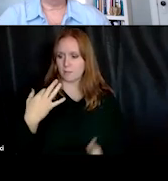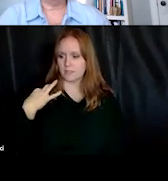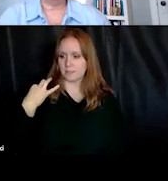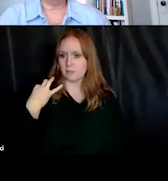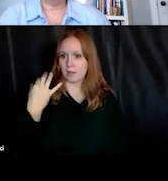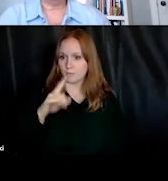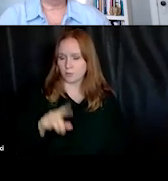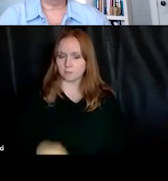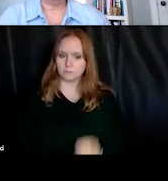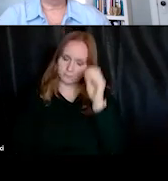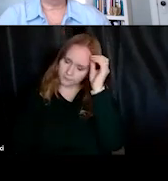And that includes things like